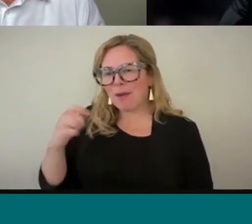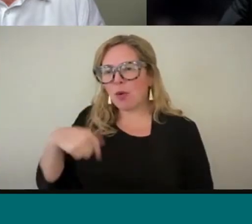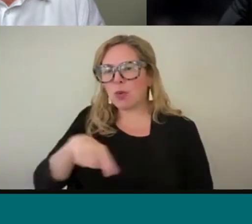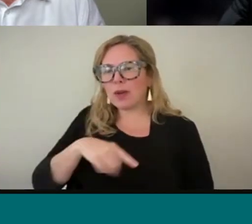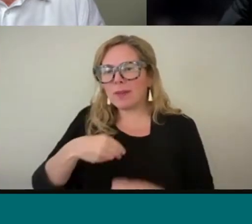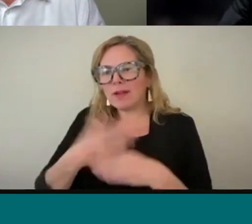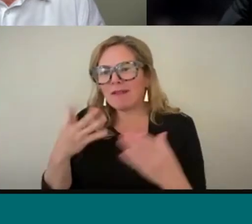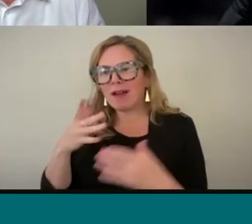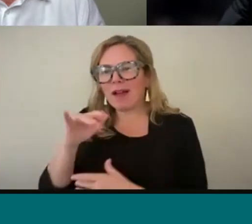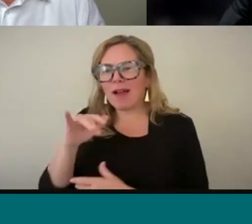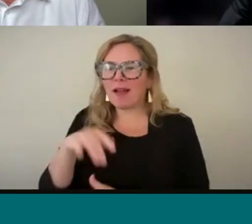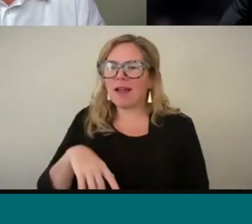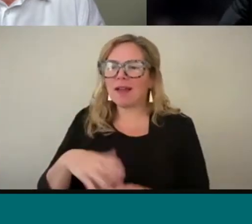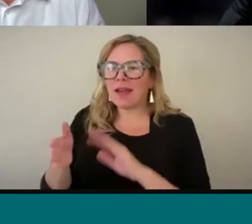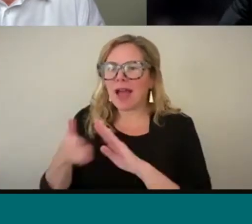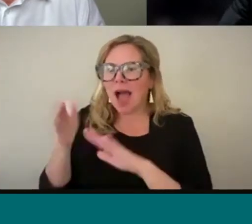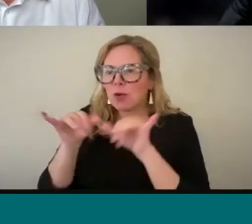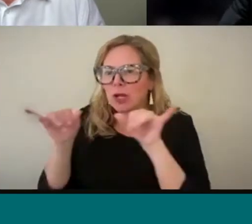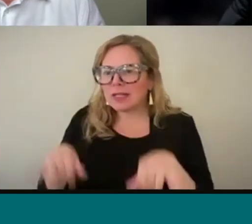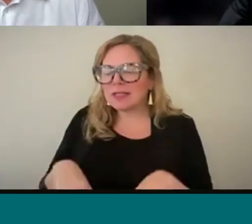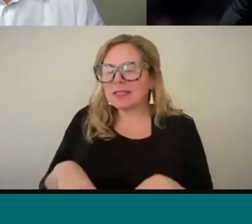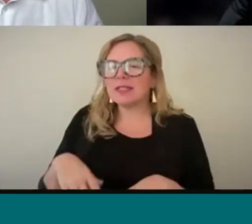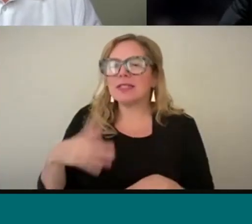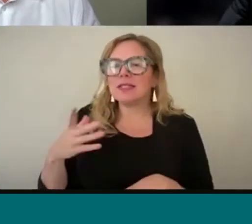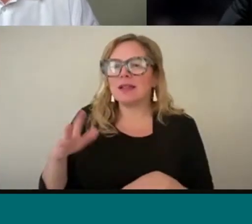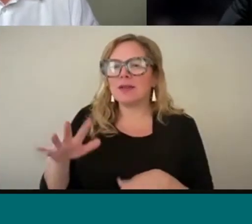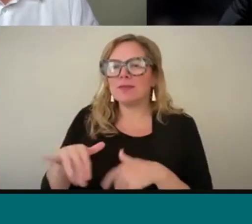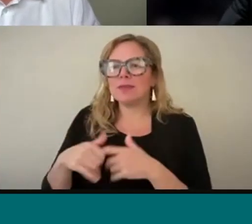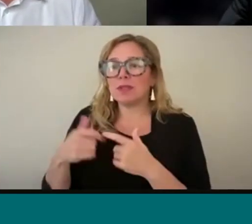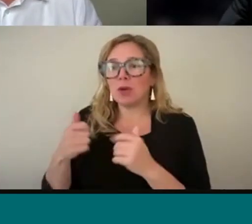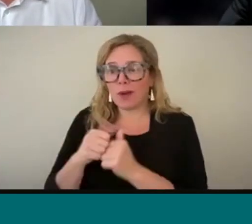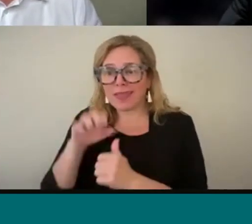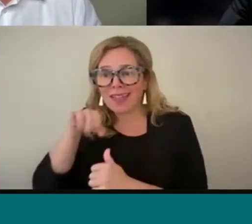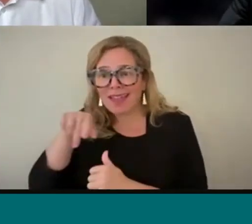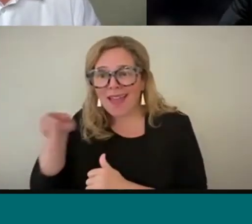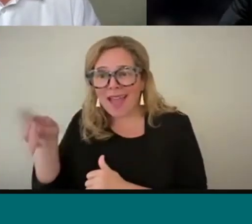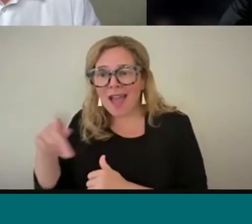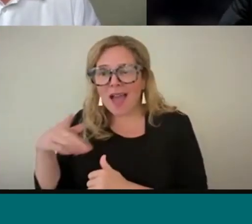Mac. Where developers make the apps that are often used for telehealth or sensors that might